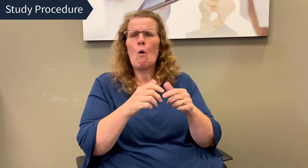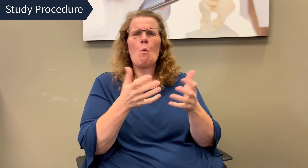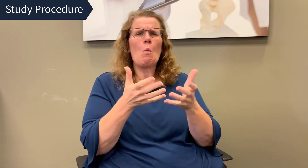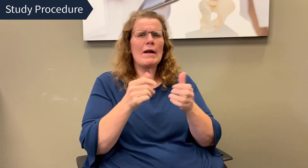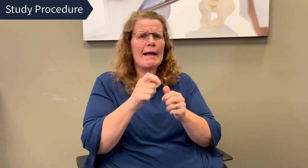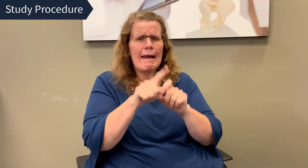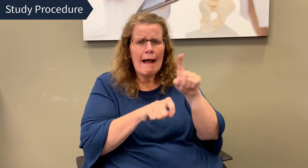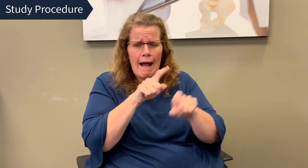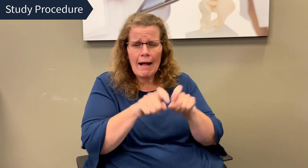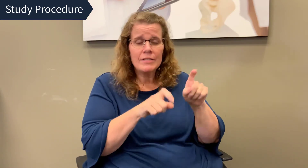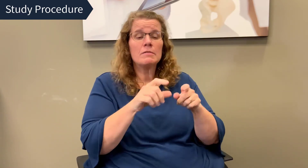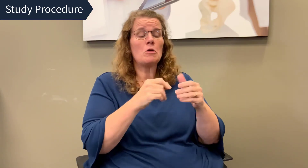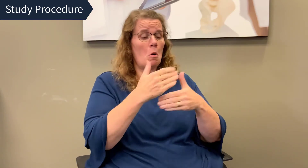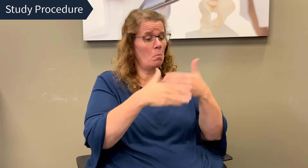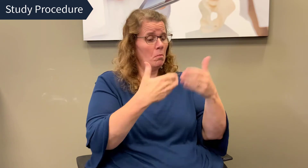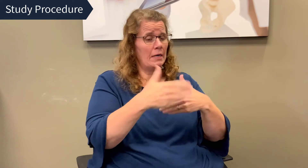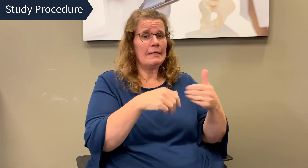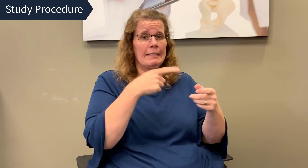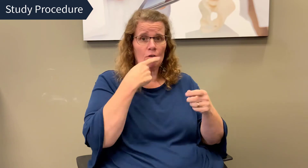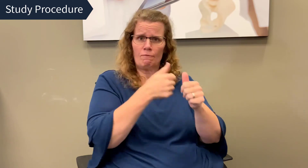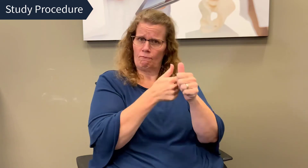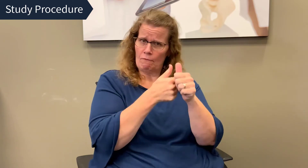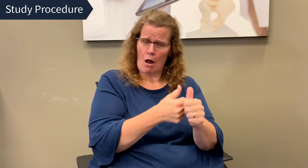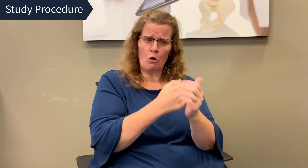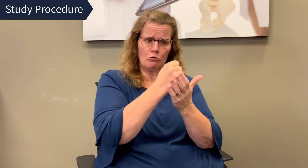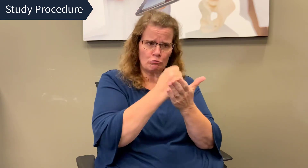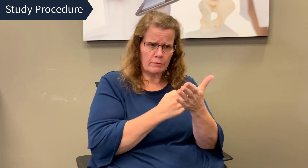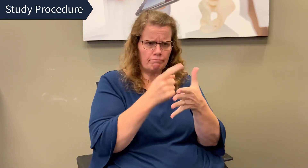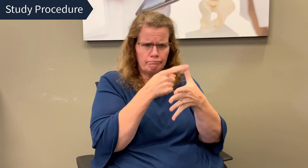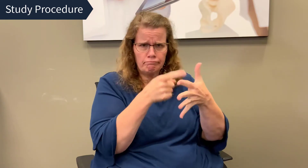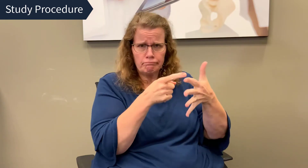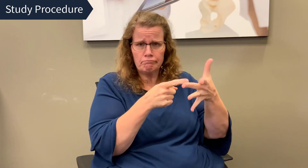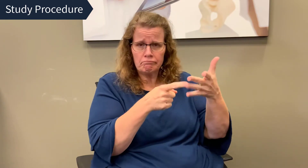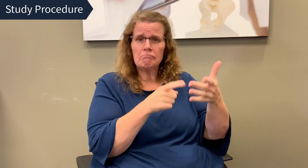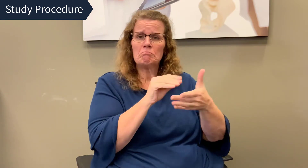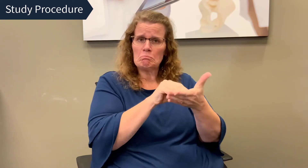the simulated patients who were deaf was similar. For most of the task, or a